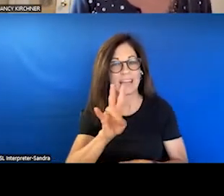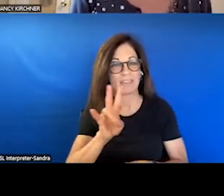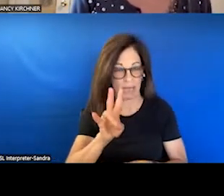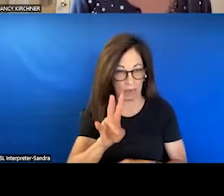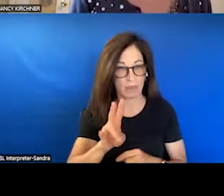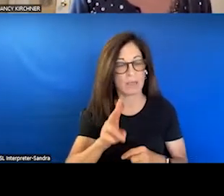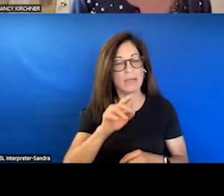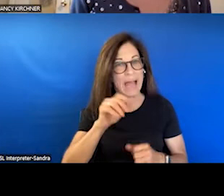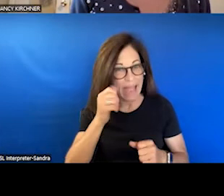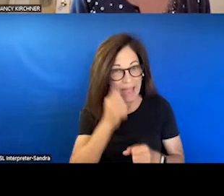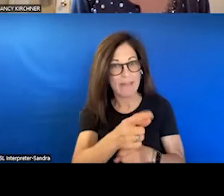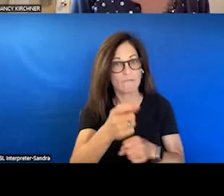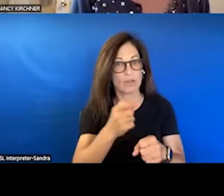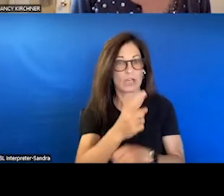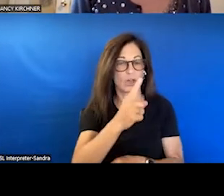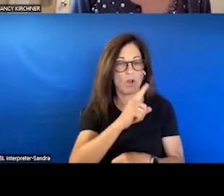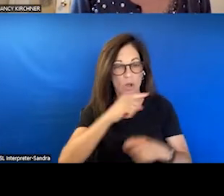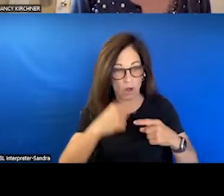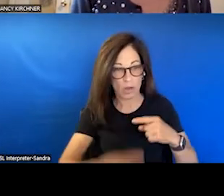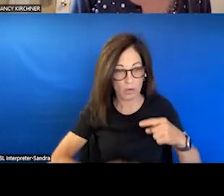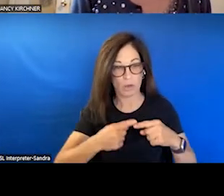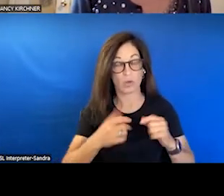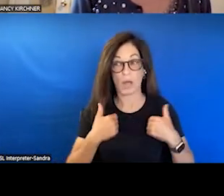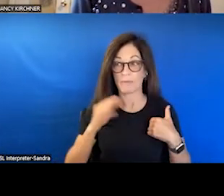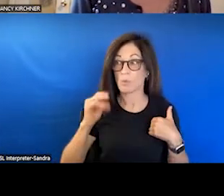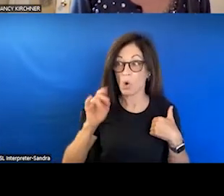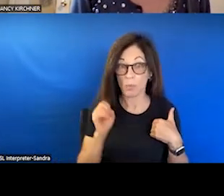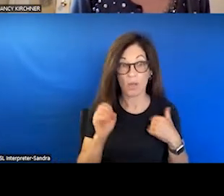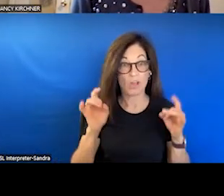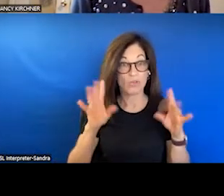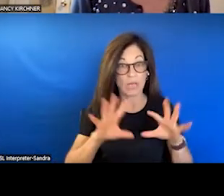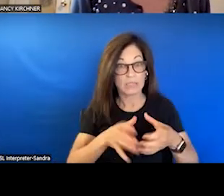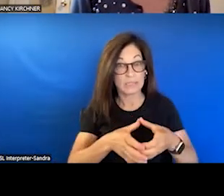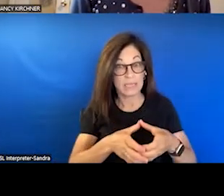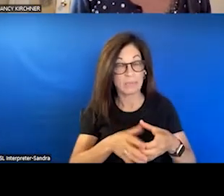THE YEAR. SO, HAVING, MOBILE CRISIS THAT IS TIME LIMITED ONLY TO PARTICULAR TIMES OF THE DAY,